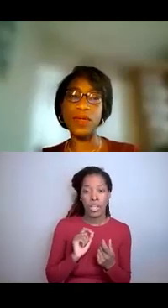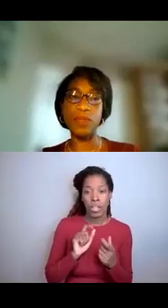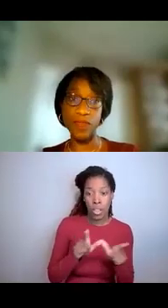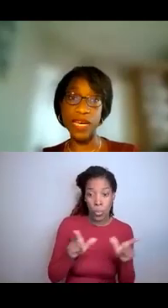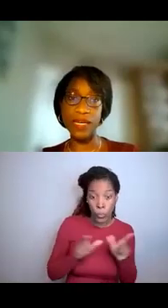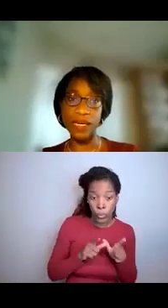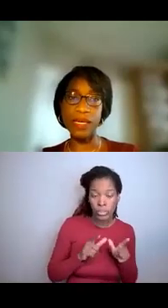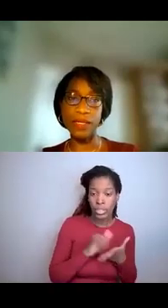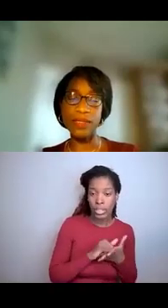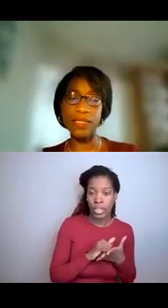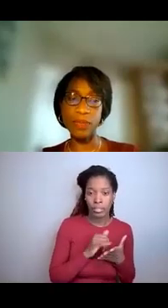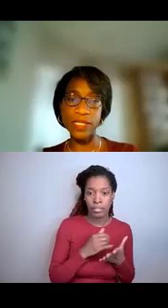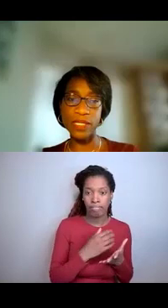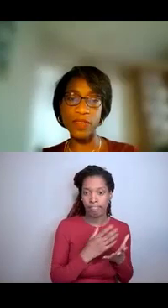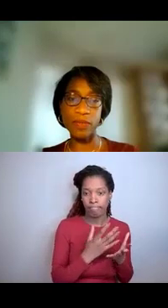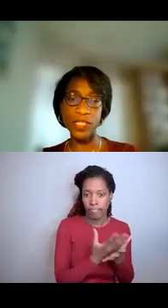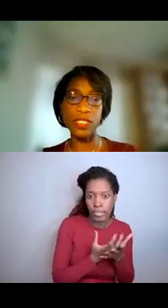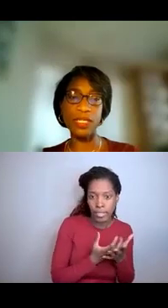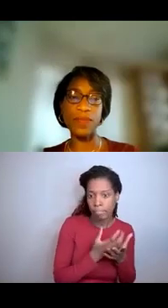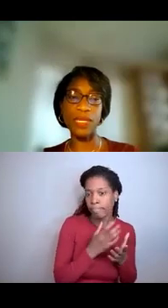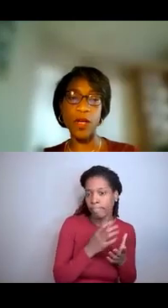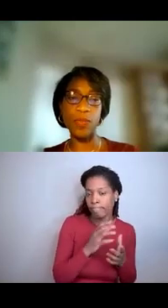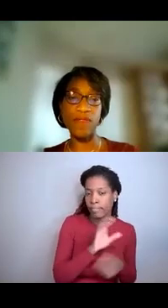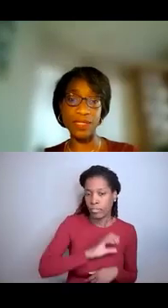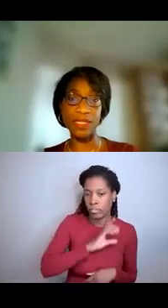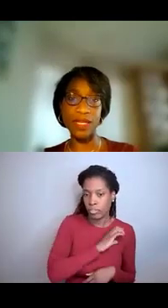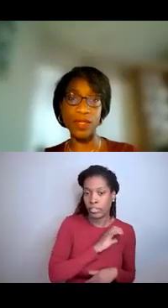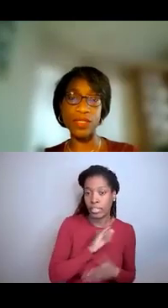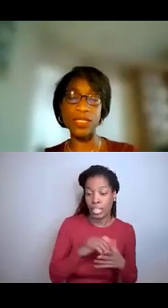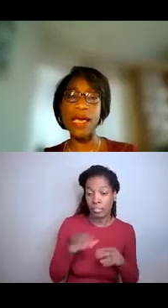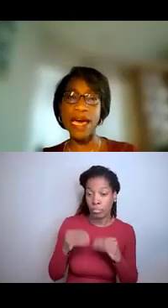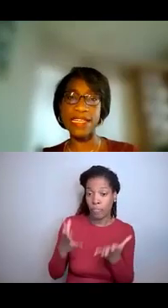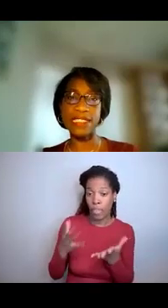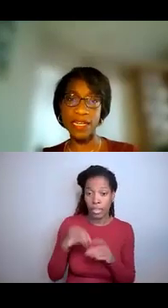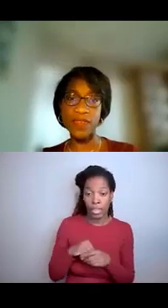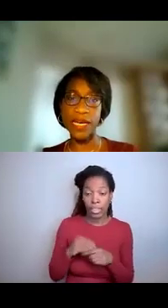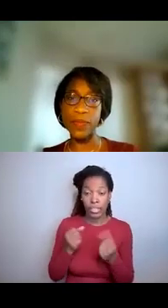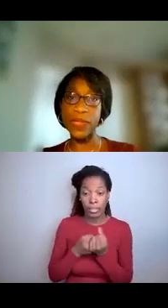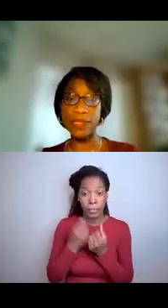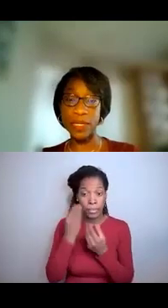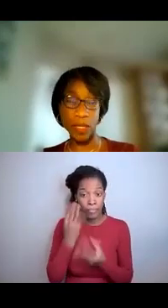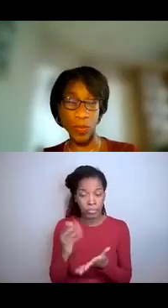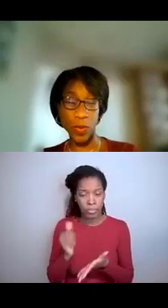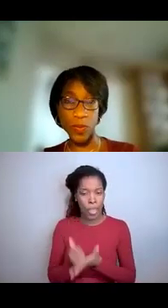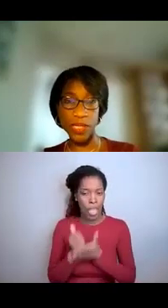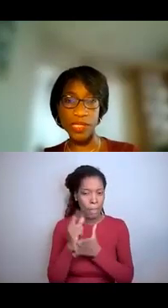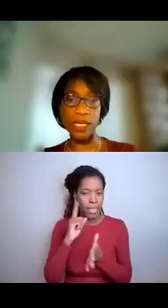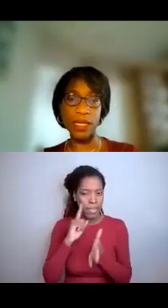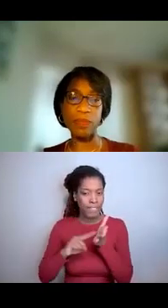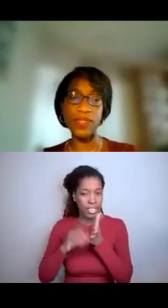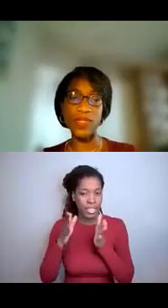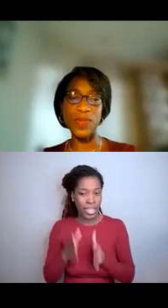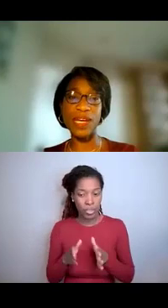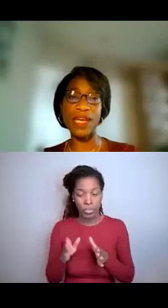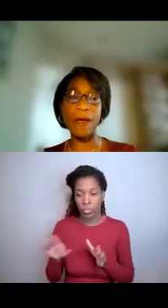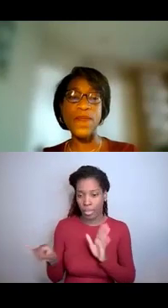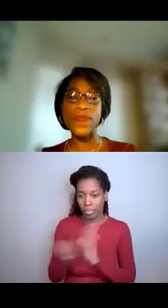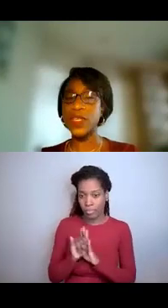that are provided in the supplemental information that would help investigators identify what is an appropriate data repository.